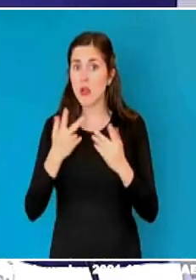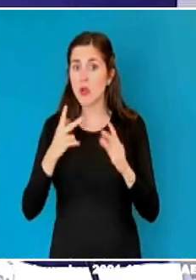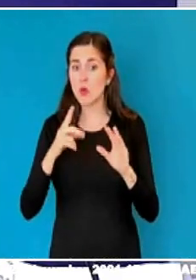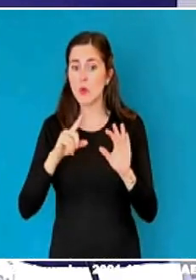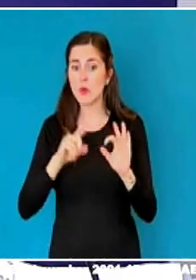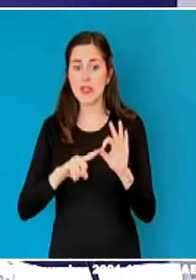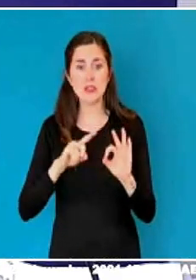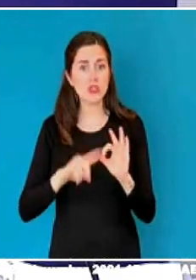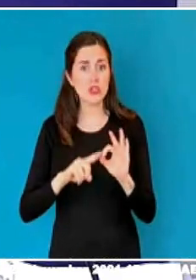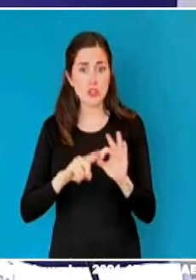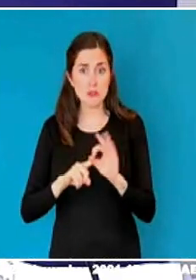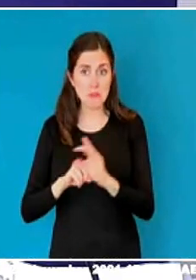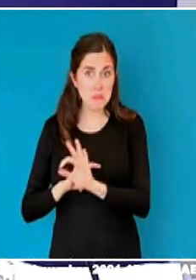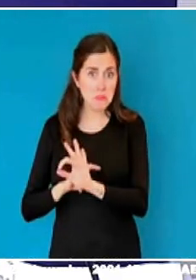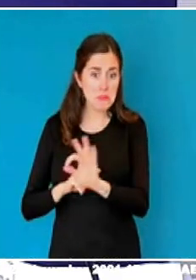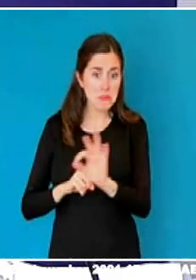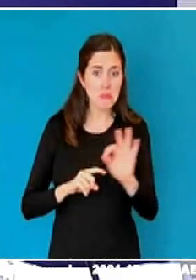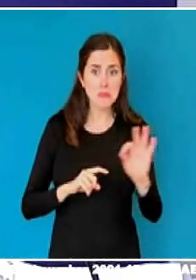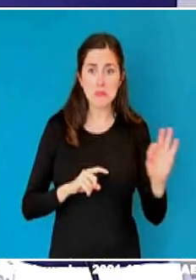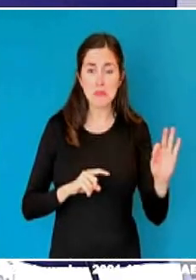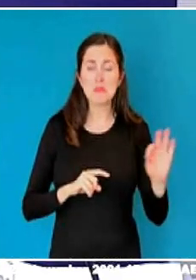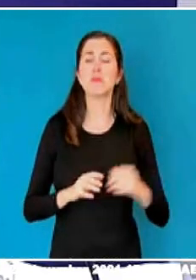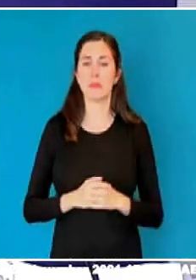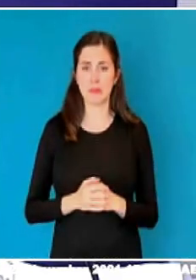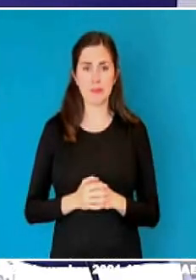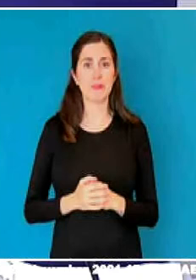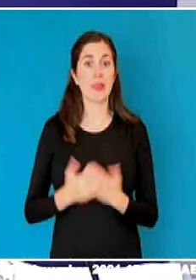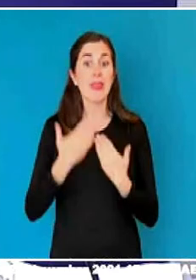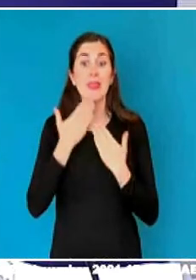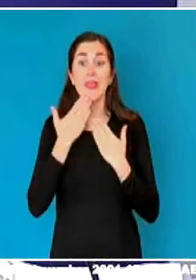representatives, in which case I thank the members of the panel from each of the